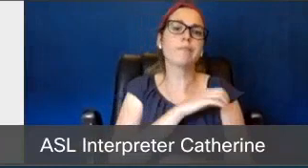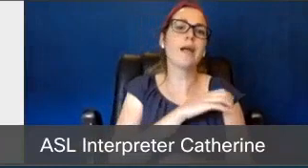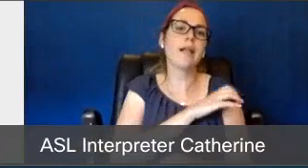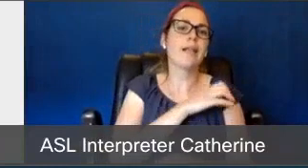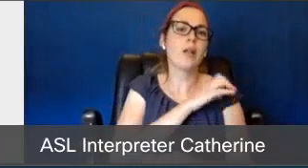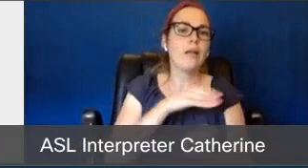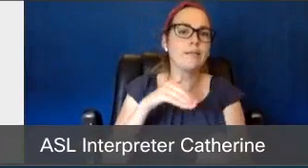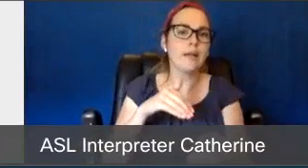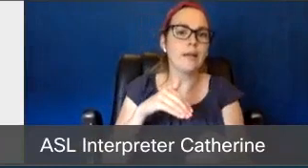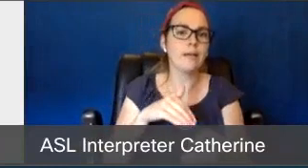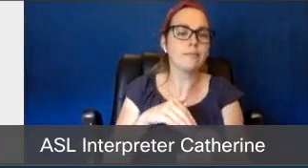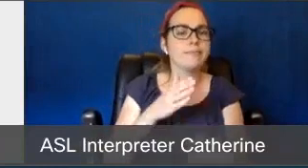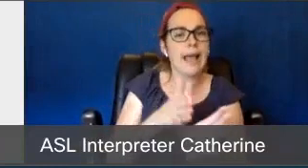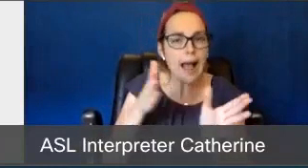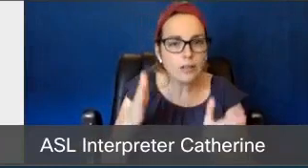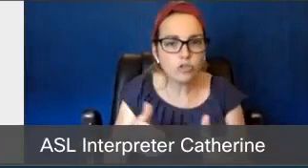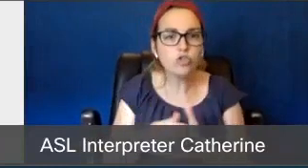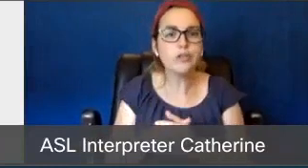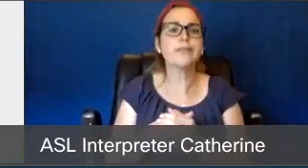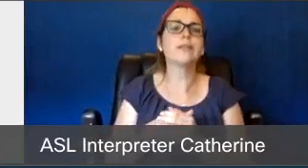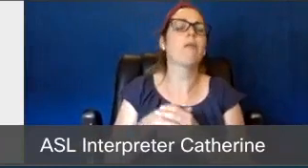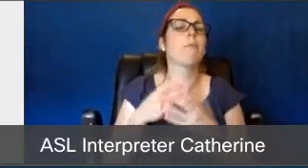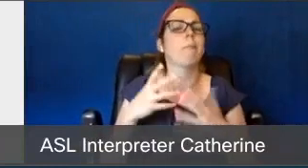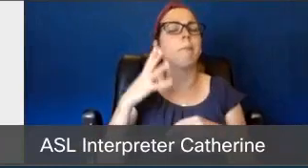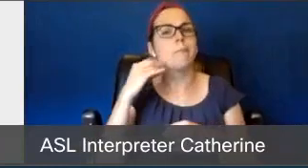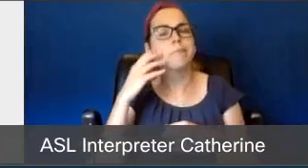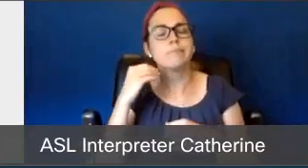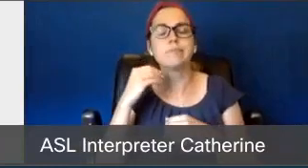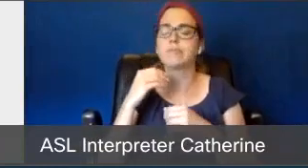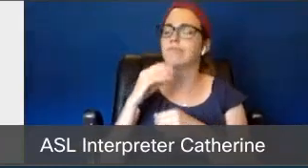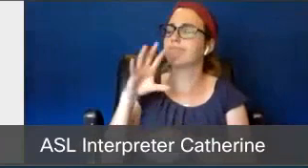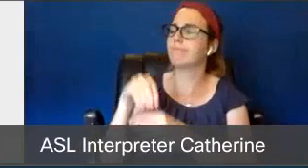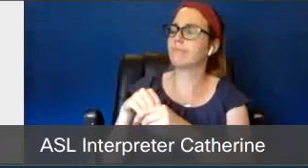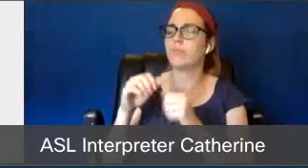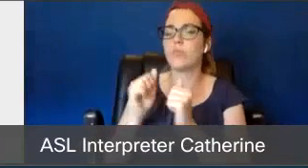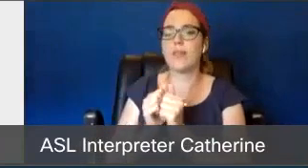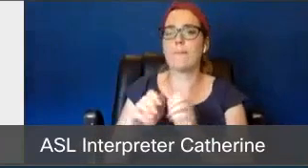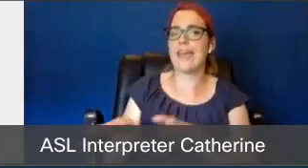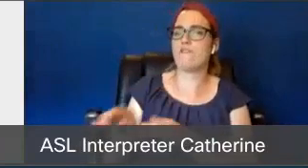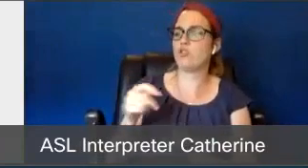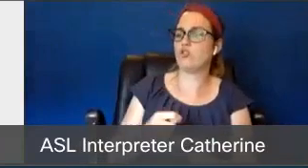system and behavioral treatments for persons with substance use disorders and justice system involvement.